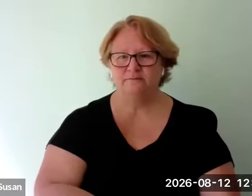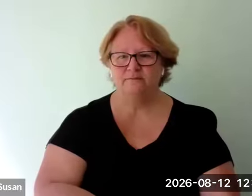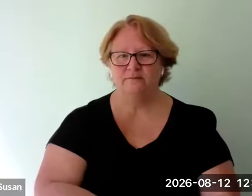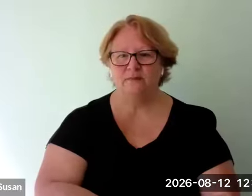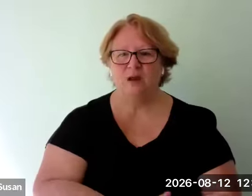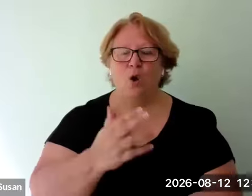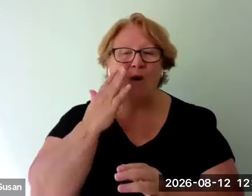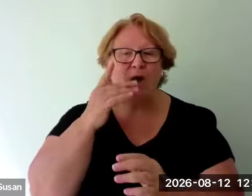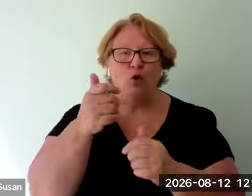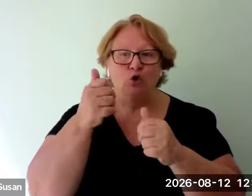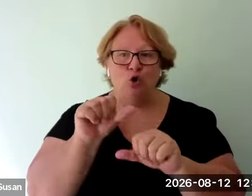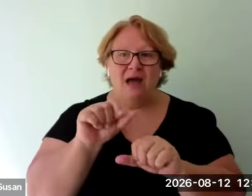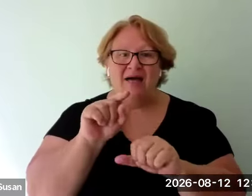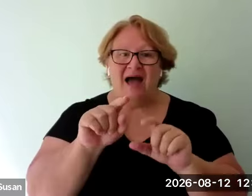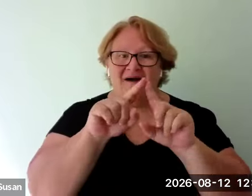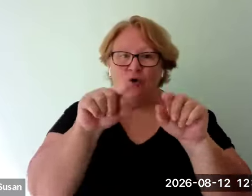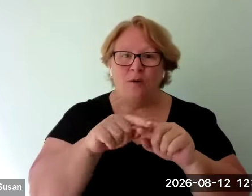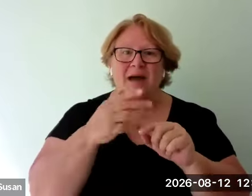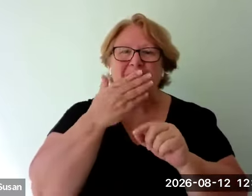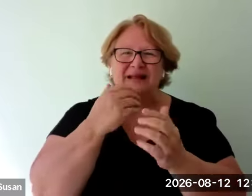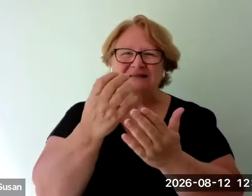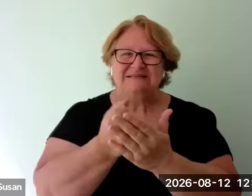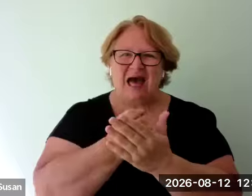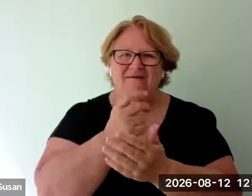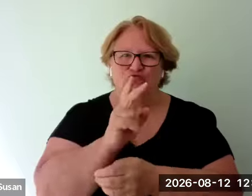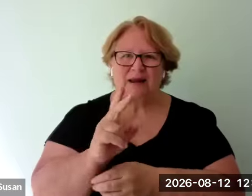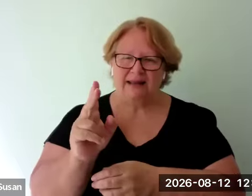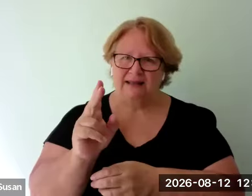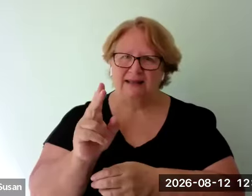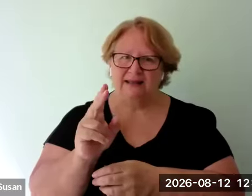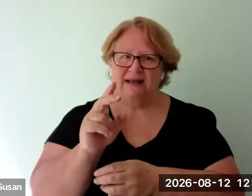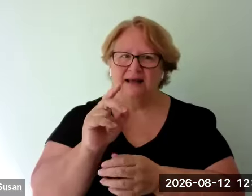directly to that application form. So just one